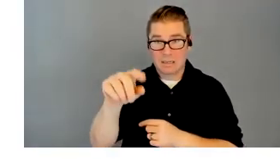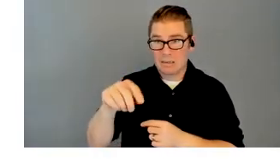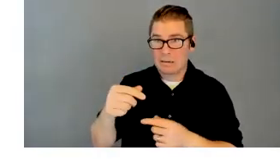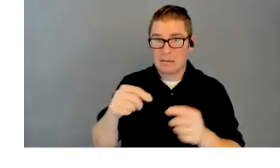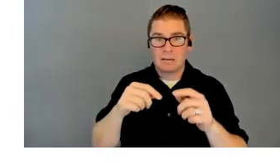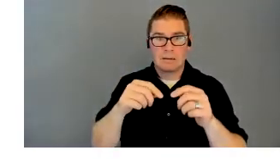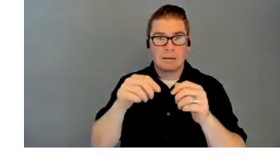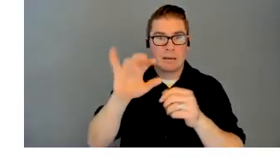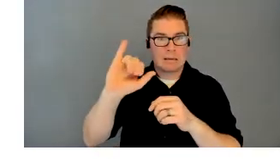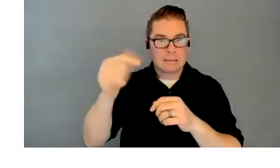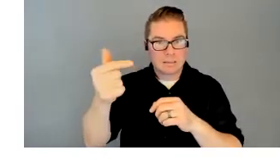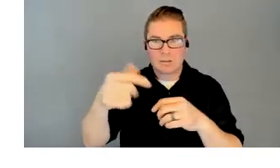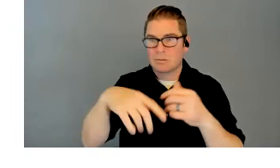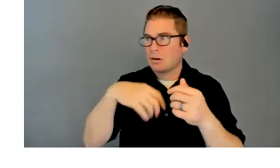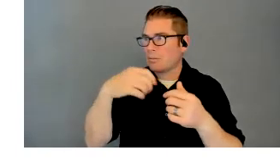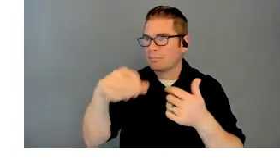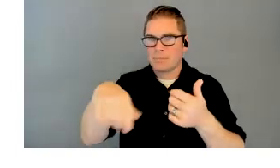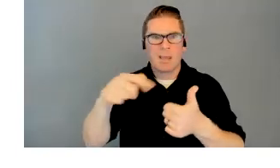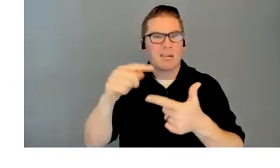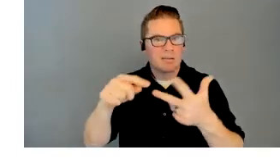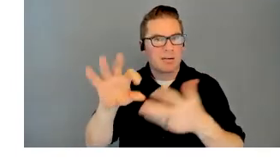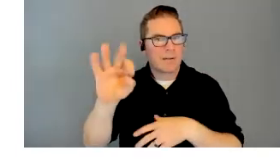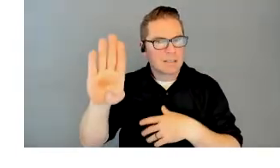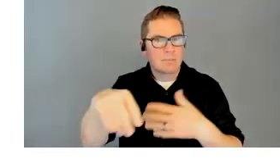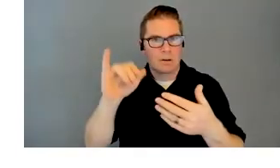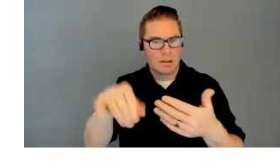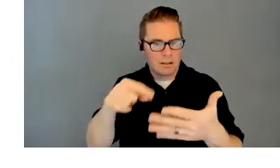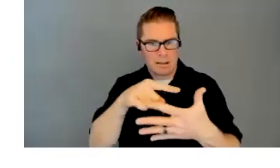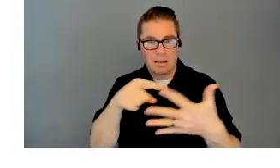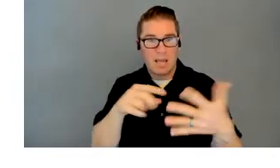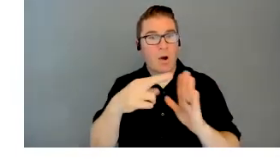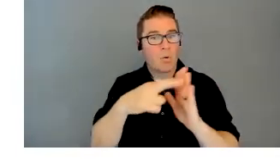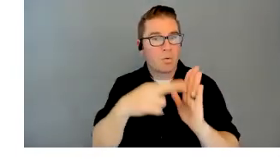nasty and mean spirited and I believe the word troll